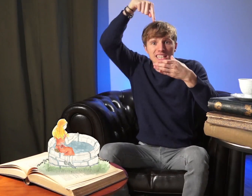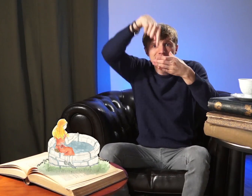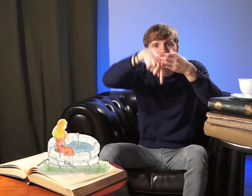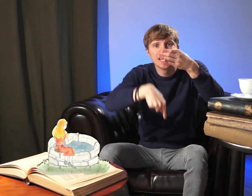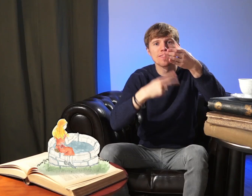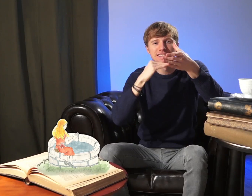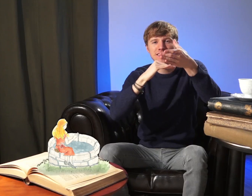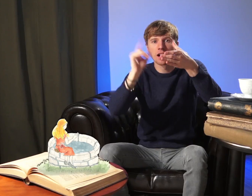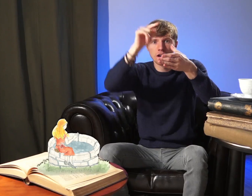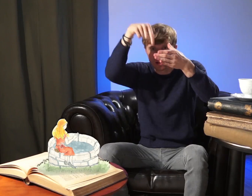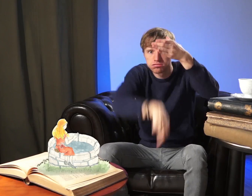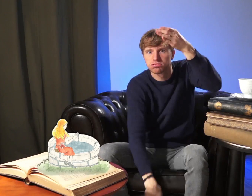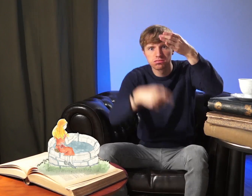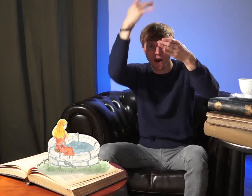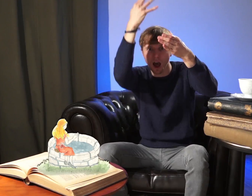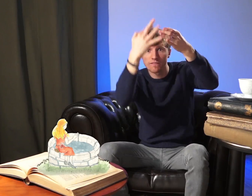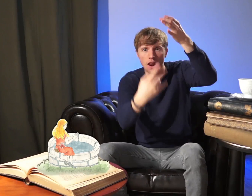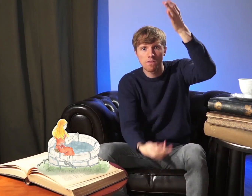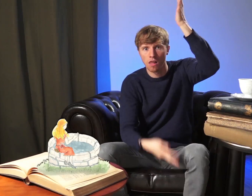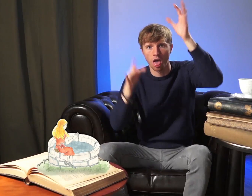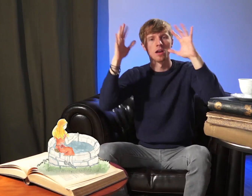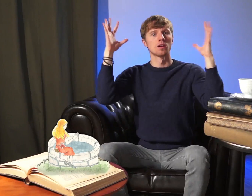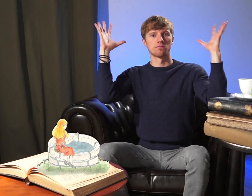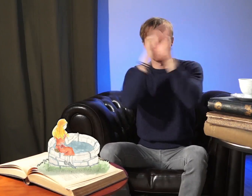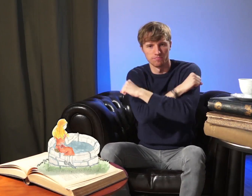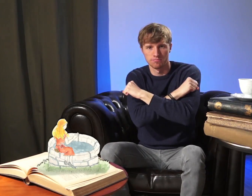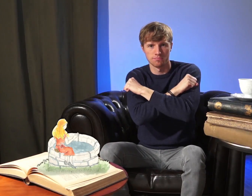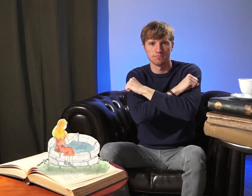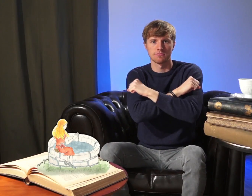She fell and fell and eventually lost consciousness.